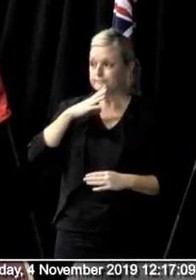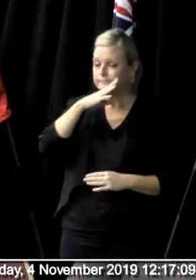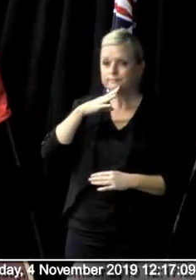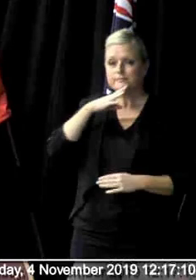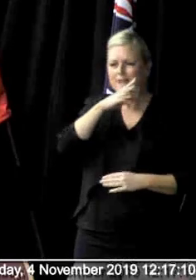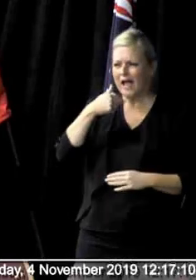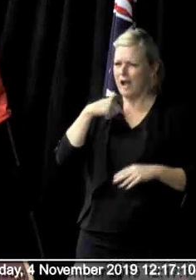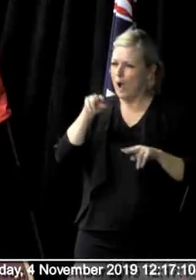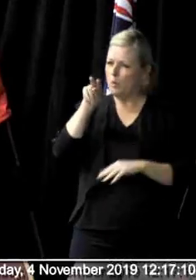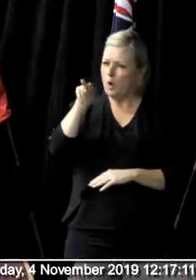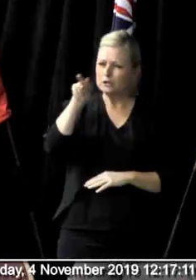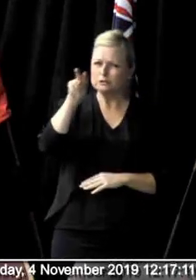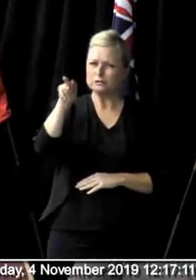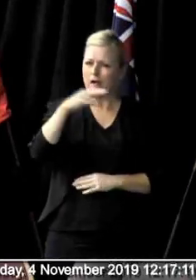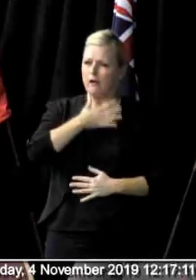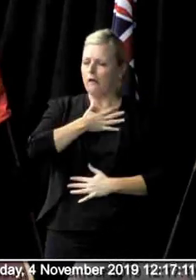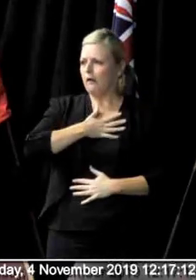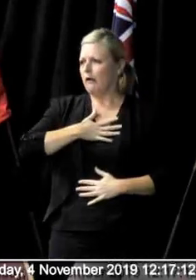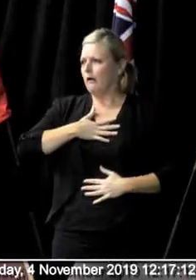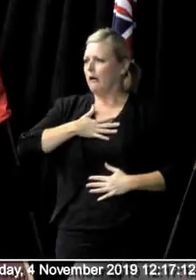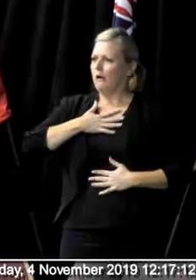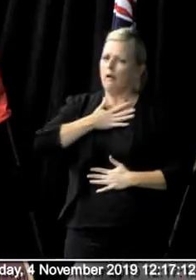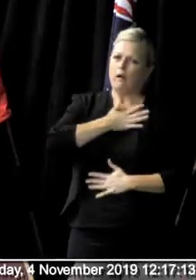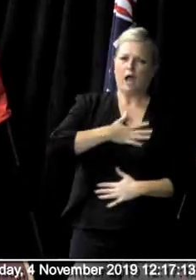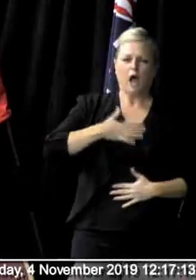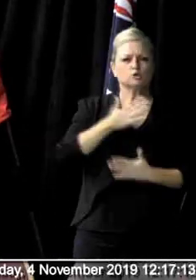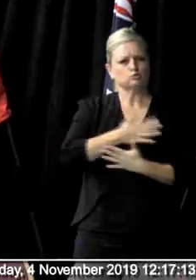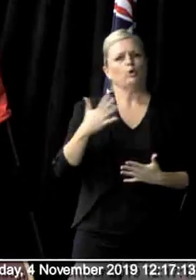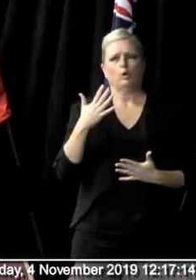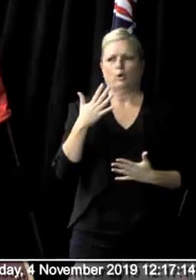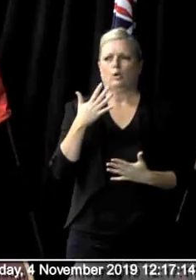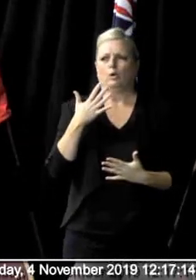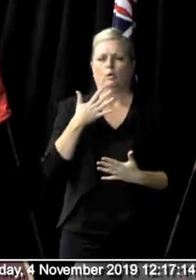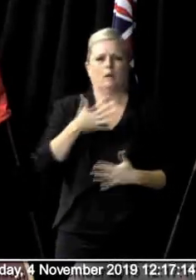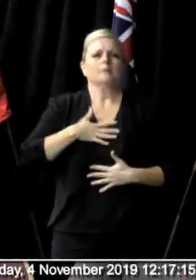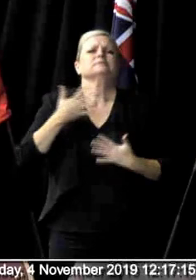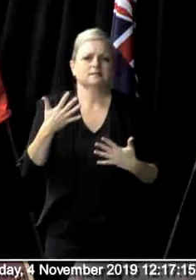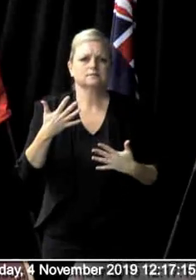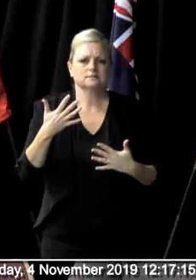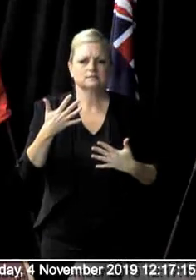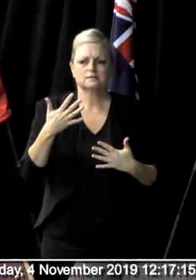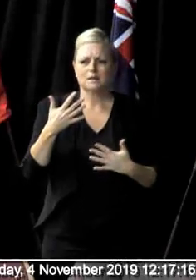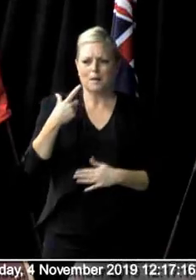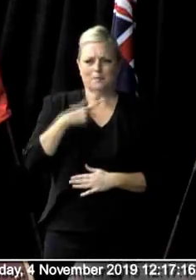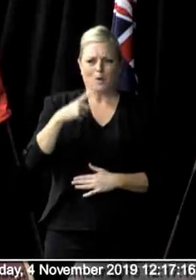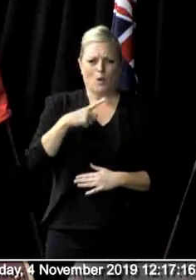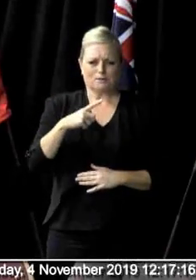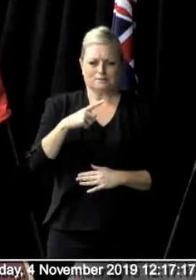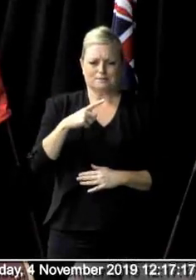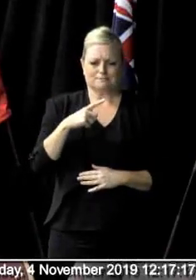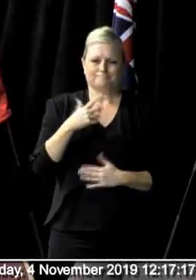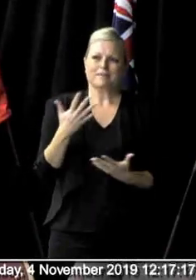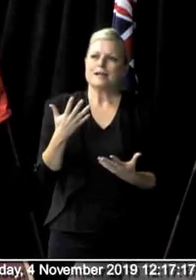And I watched that and it just breaks my heart because she was – if – I can’t think